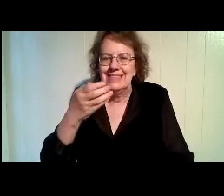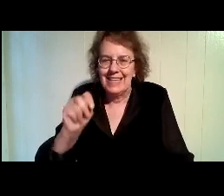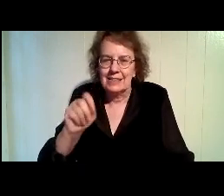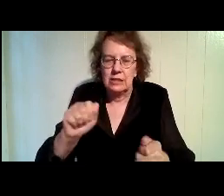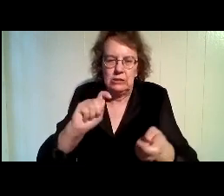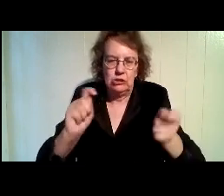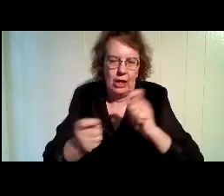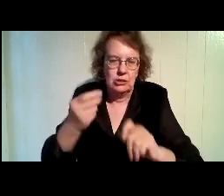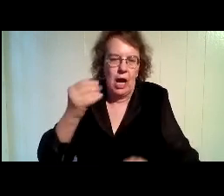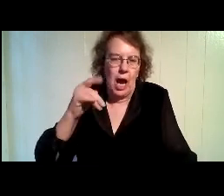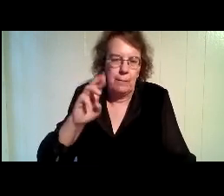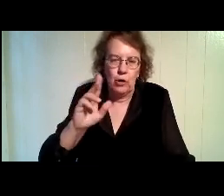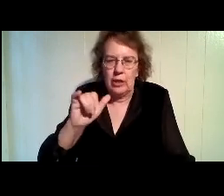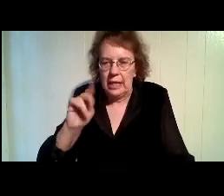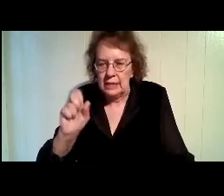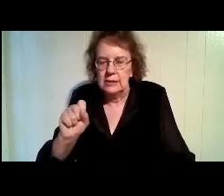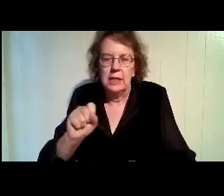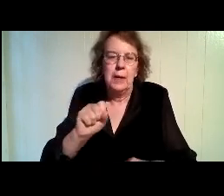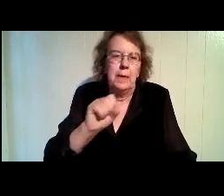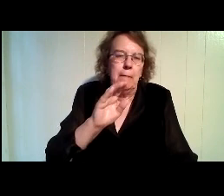Buttons selected text, all of it I can change.